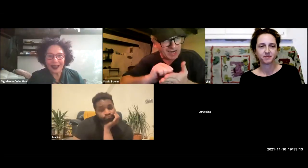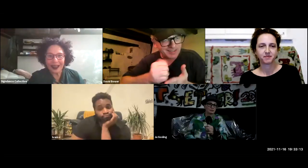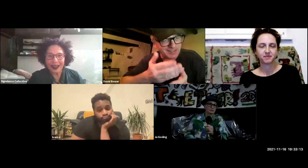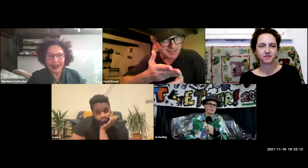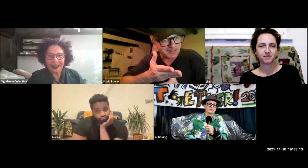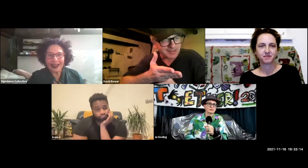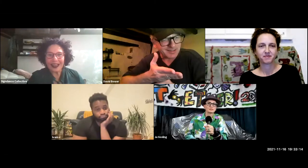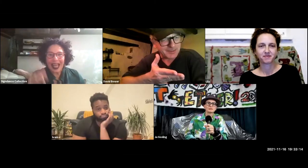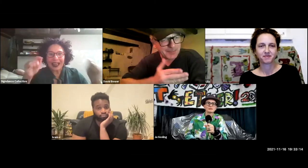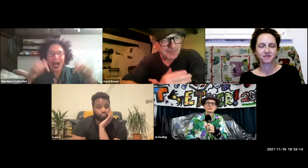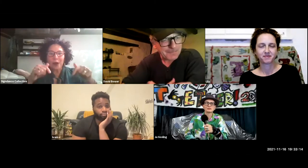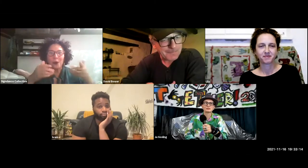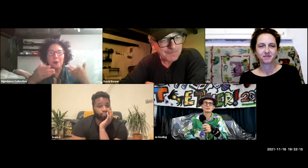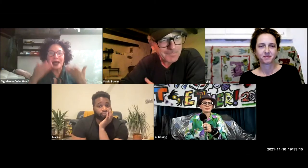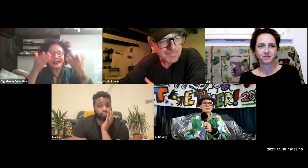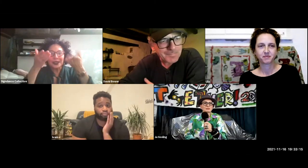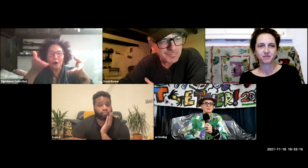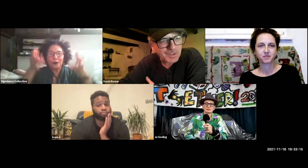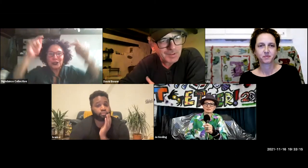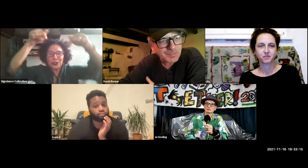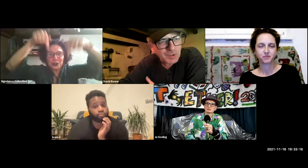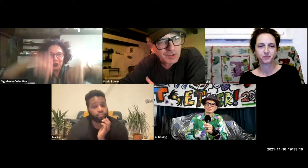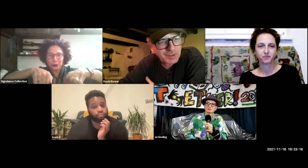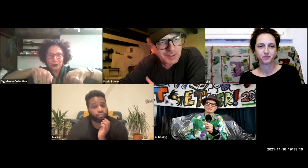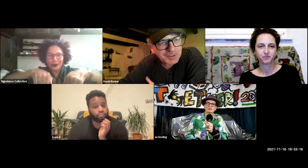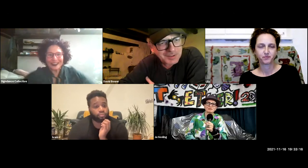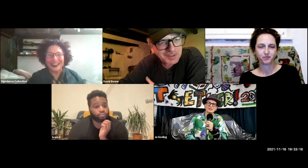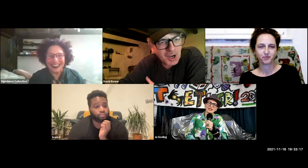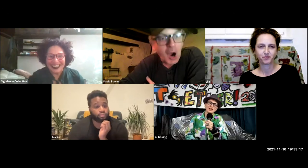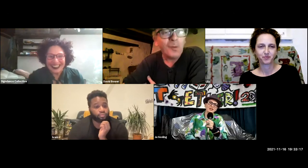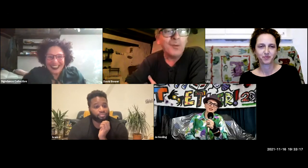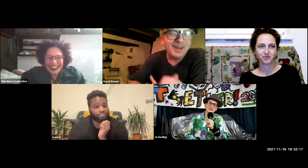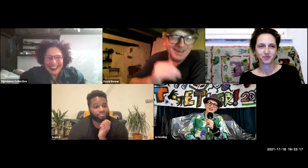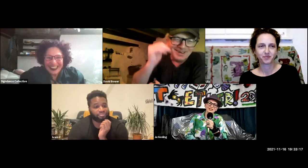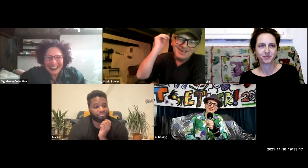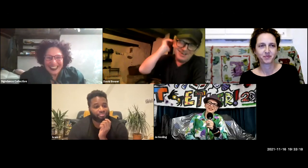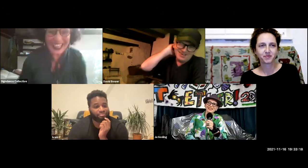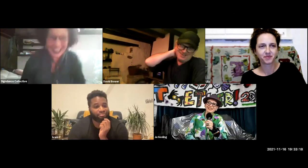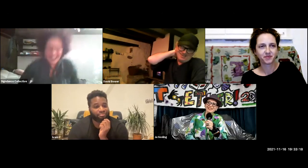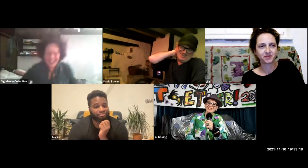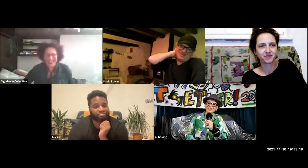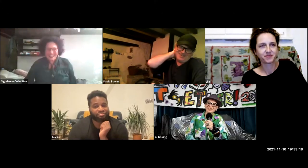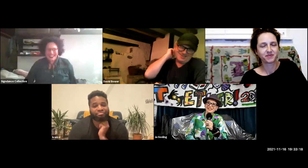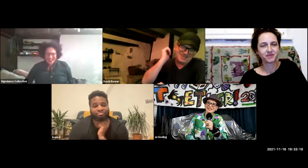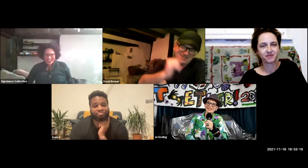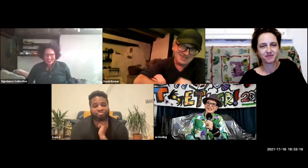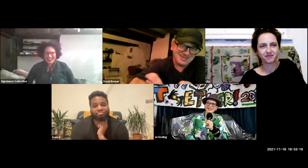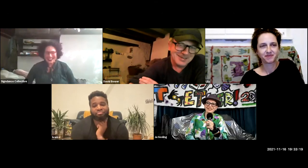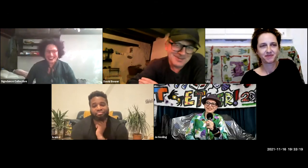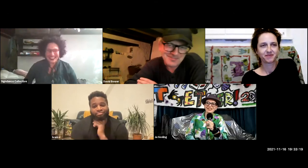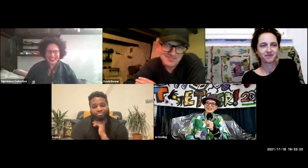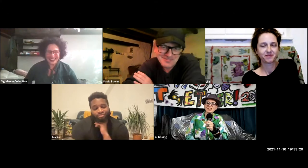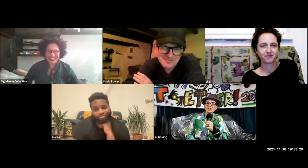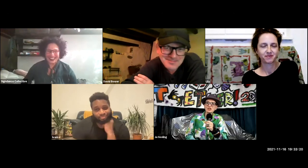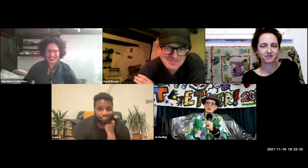about titles and I said, I really love the title Oriente was when they discovered Cuba, they called Oriente,